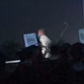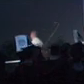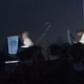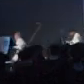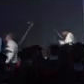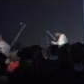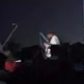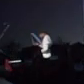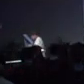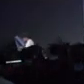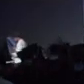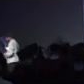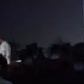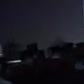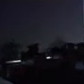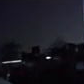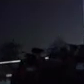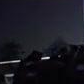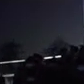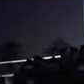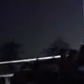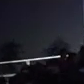Please be seated.